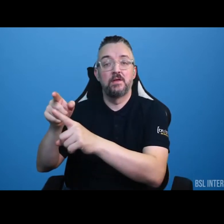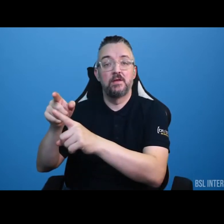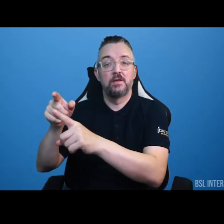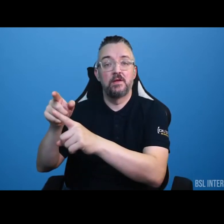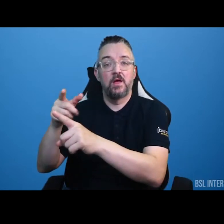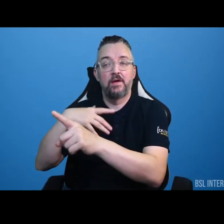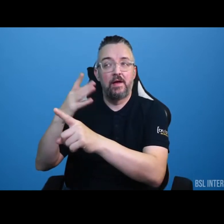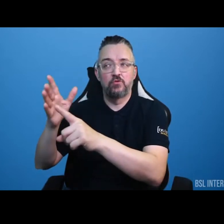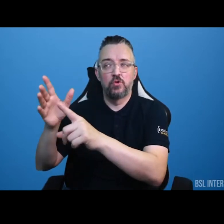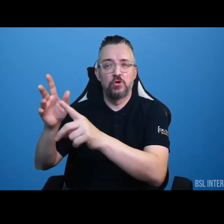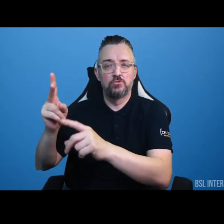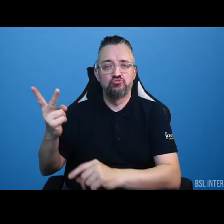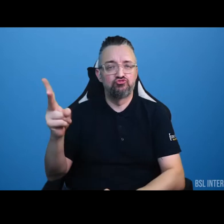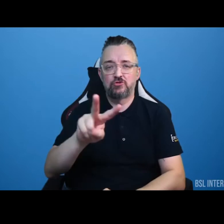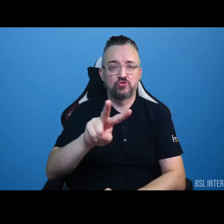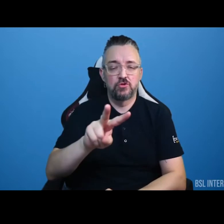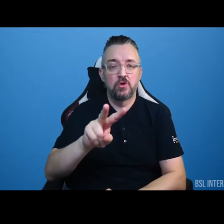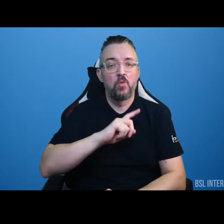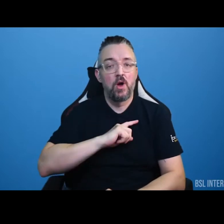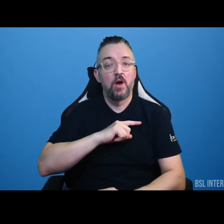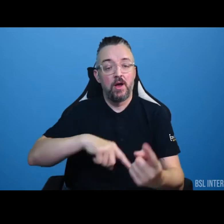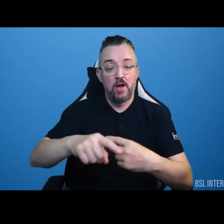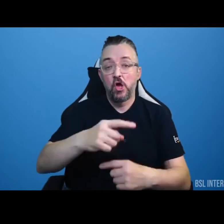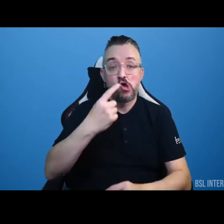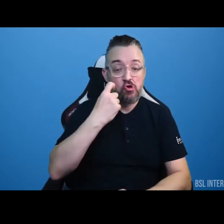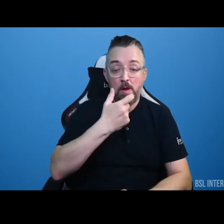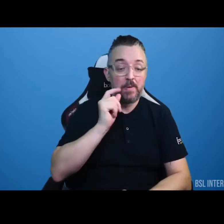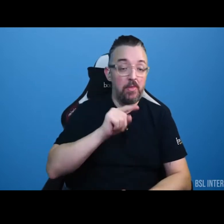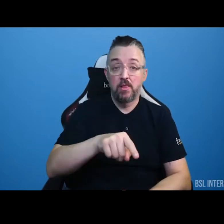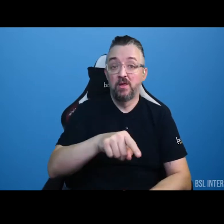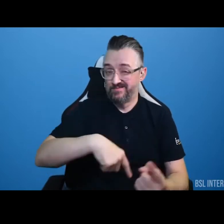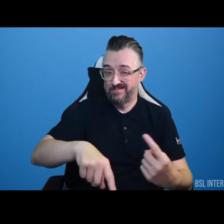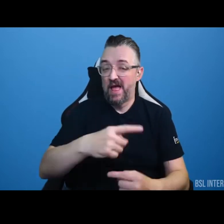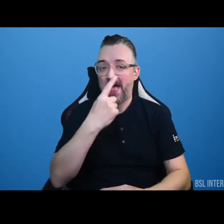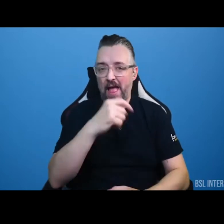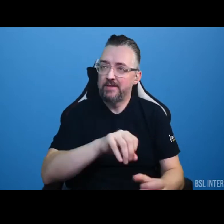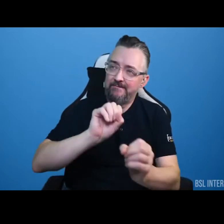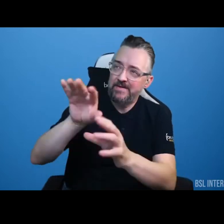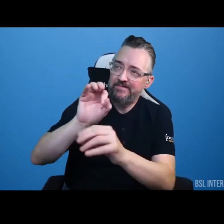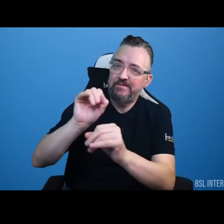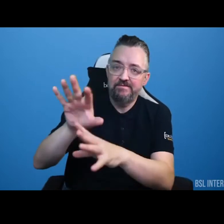around how their young people can feed into discussions and what value they bring to those discussions.